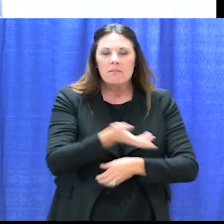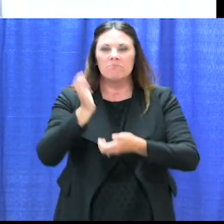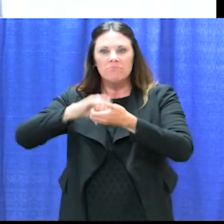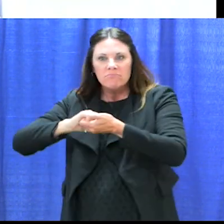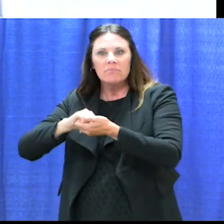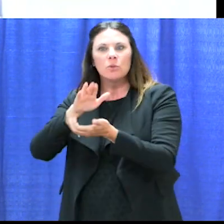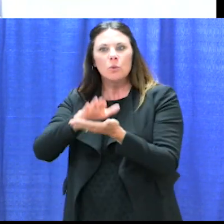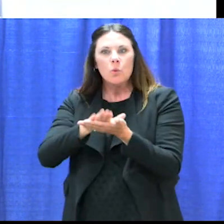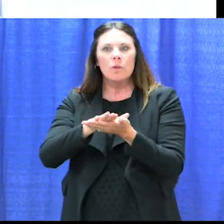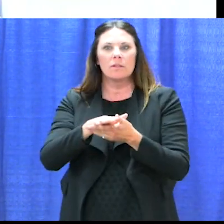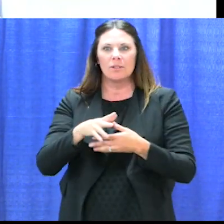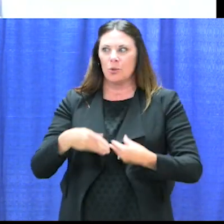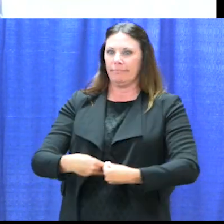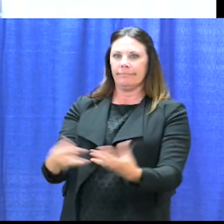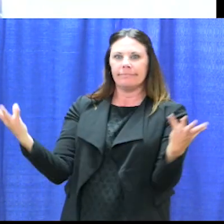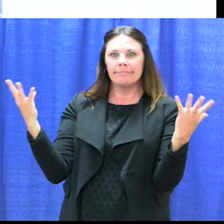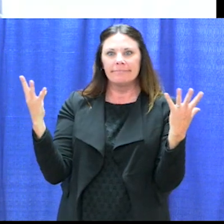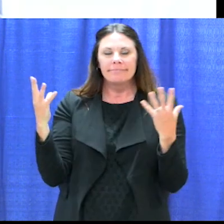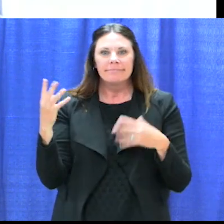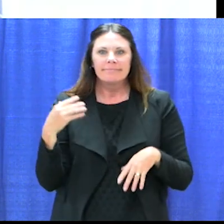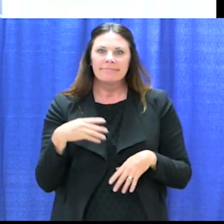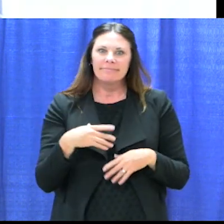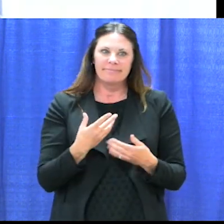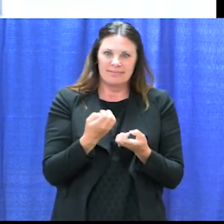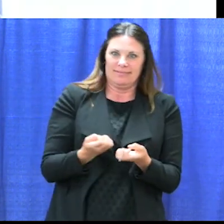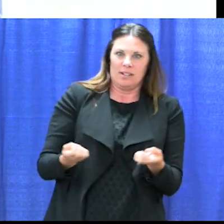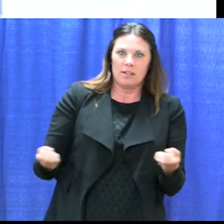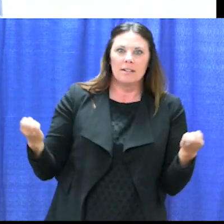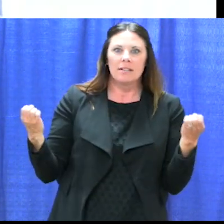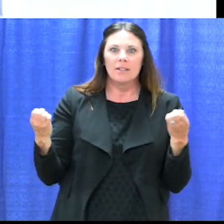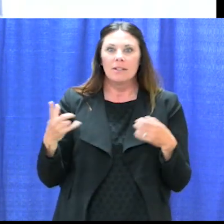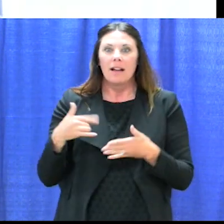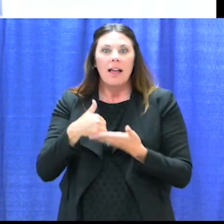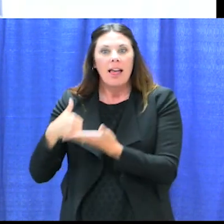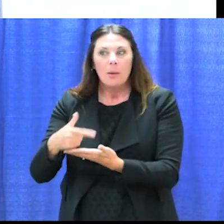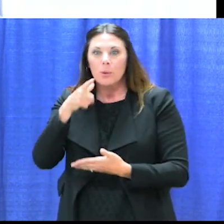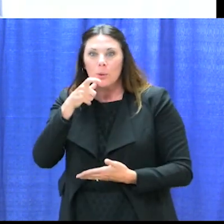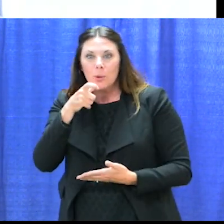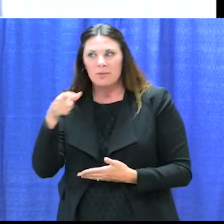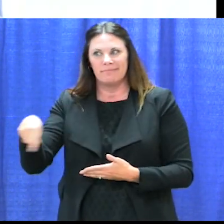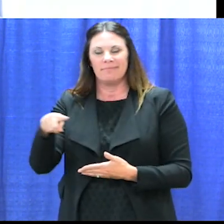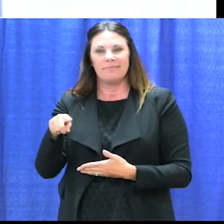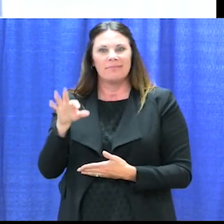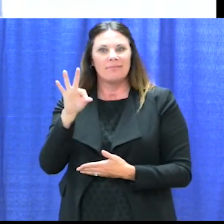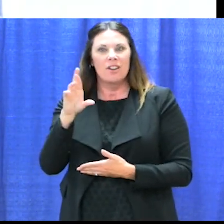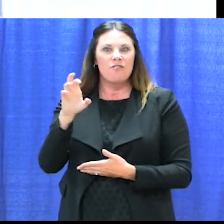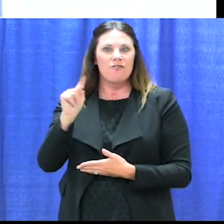to supply those devices to those in need. Helping frontline healthcare workers safely communicate with patients or making it easier